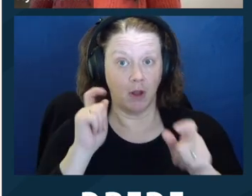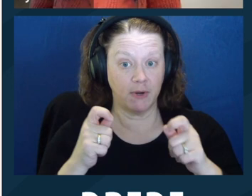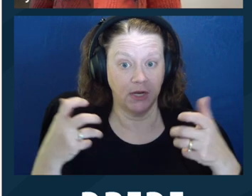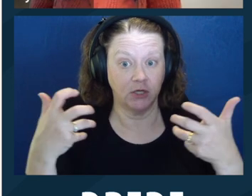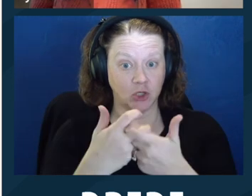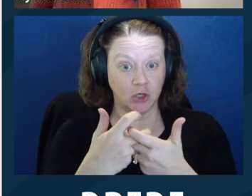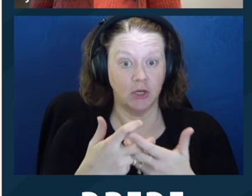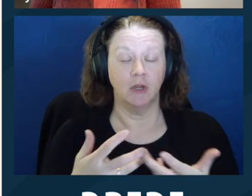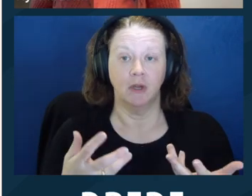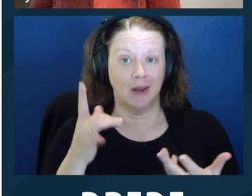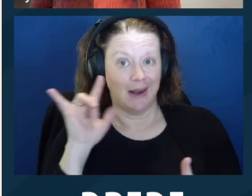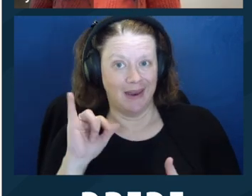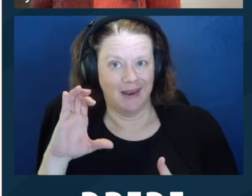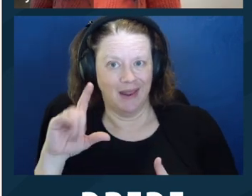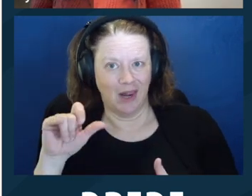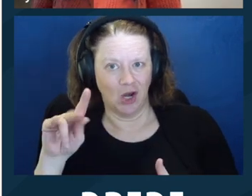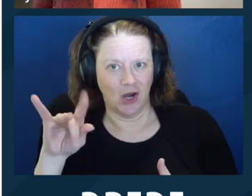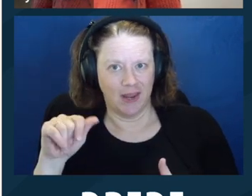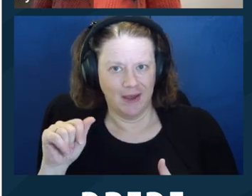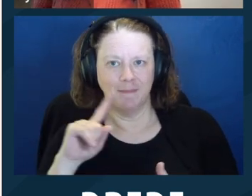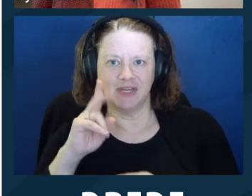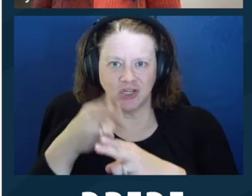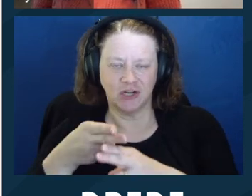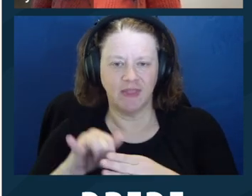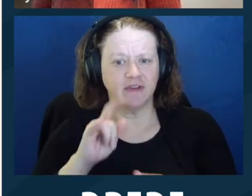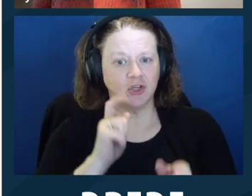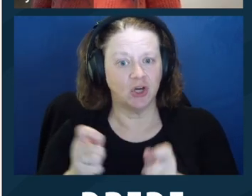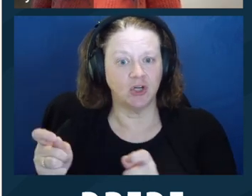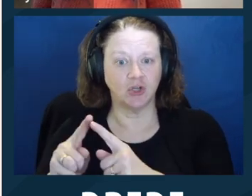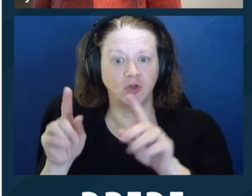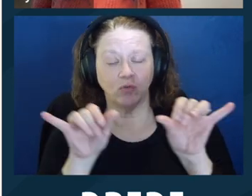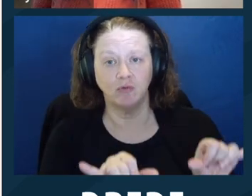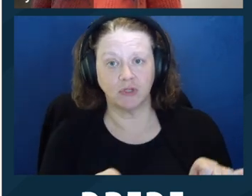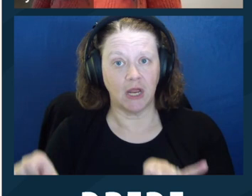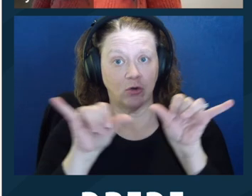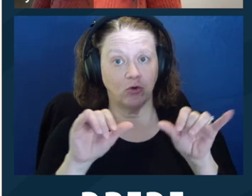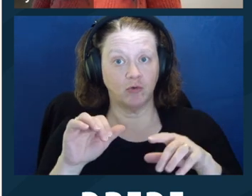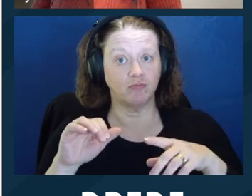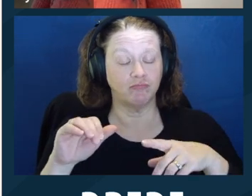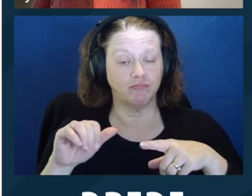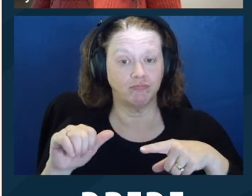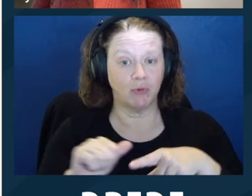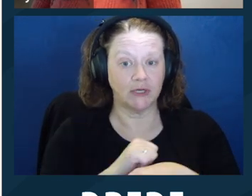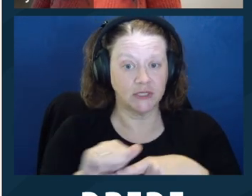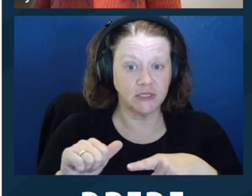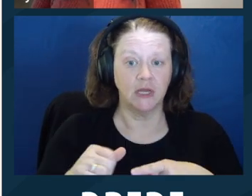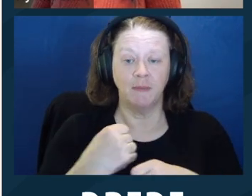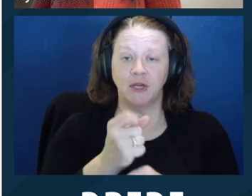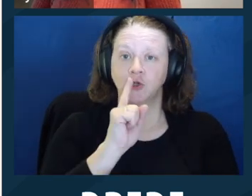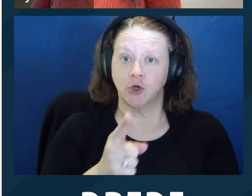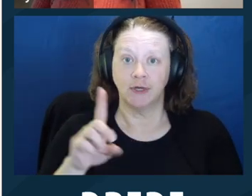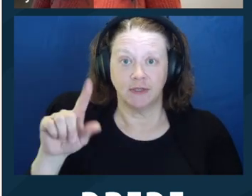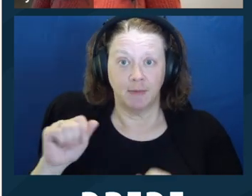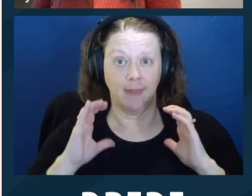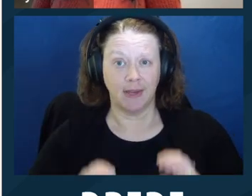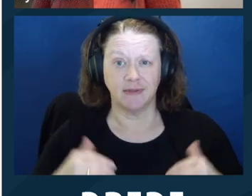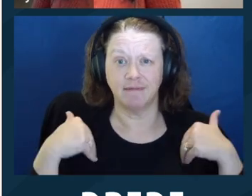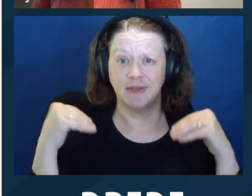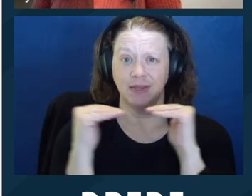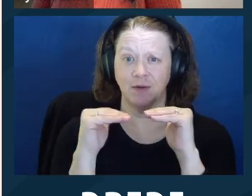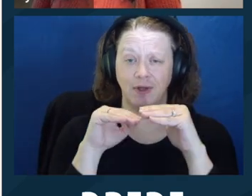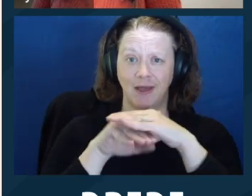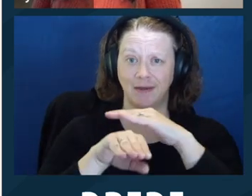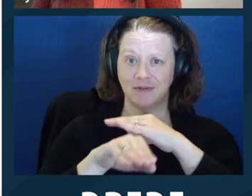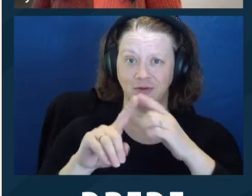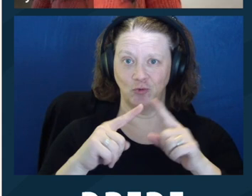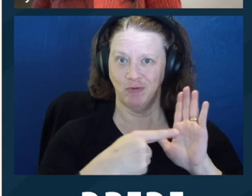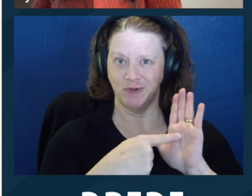disabled clients have equal access to representation. And remember, you always assess capacity with